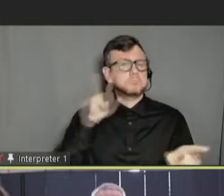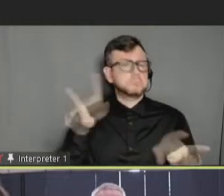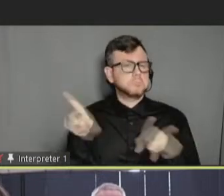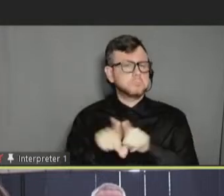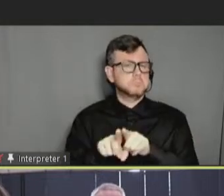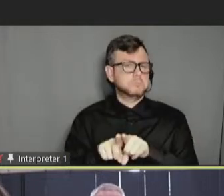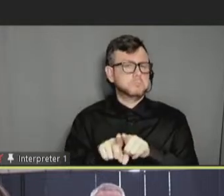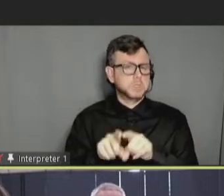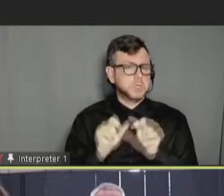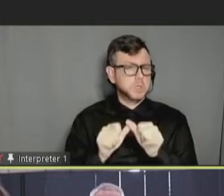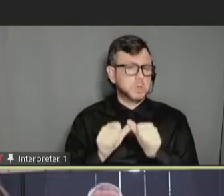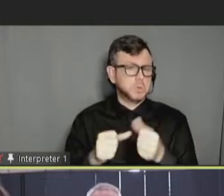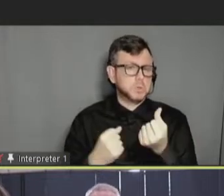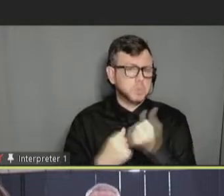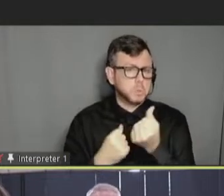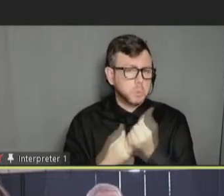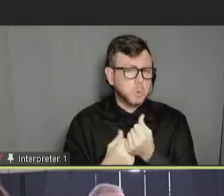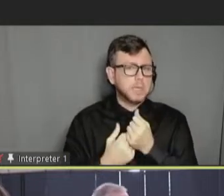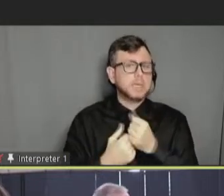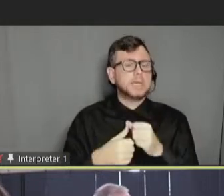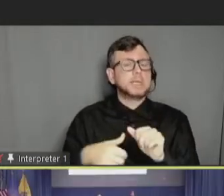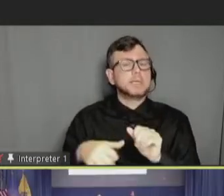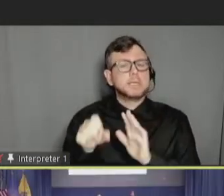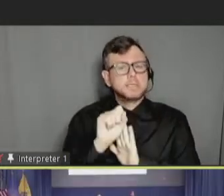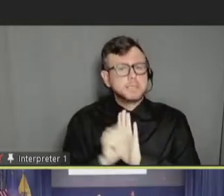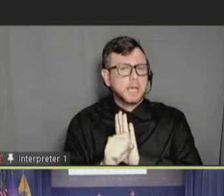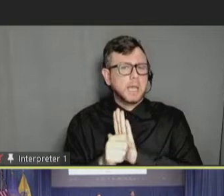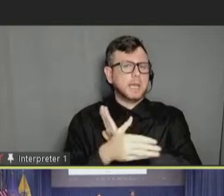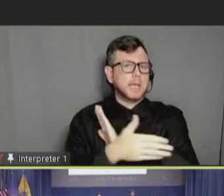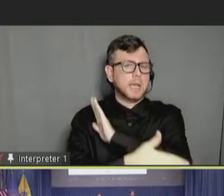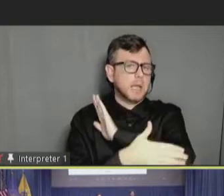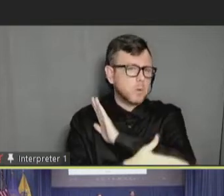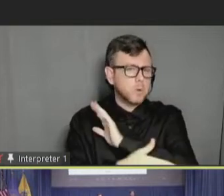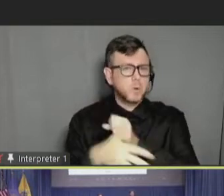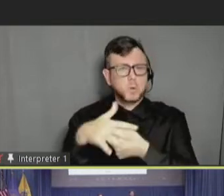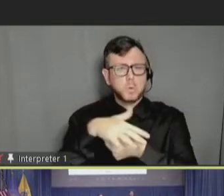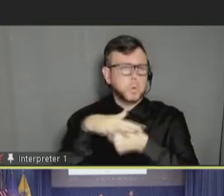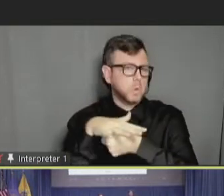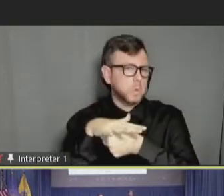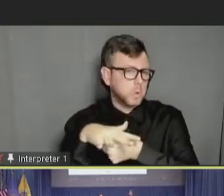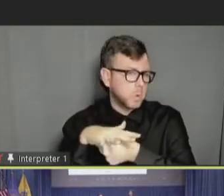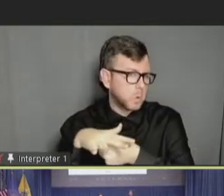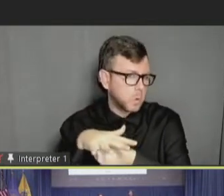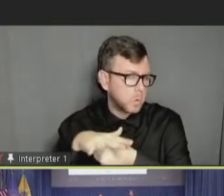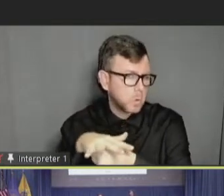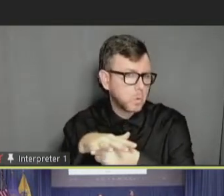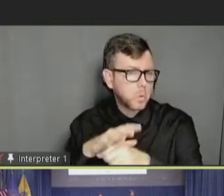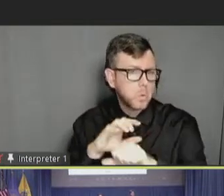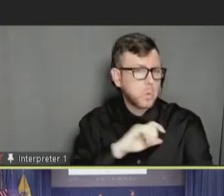and county and local health authorities and units in trying to get those outreach efforts